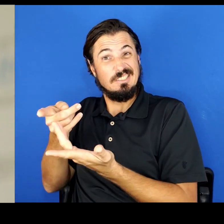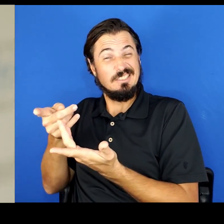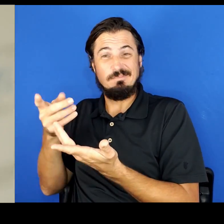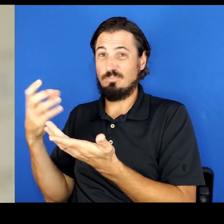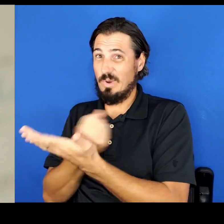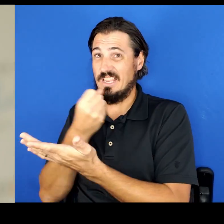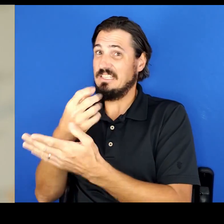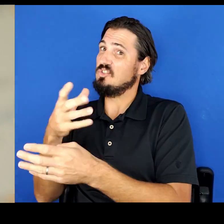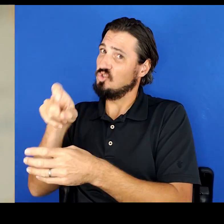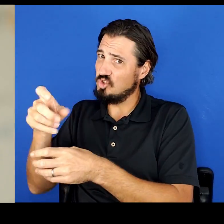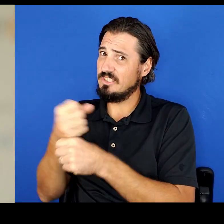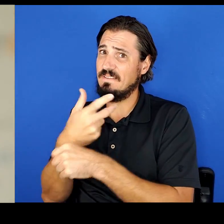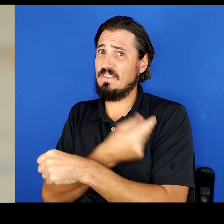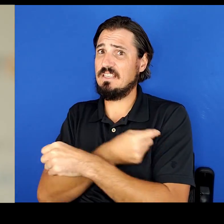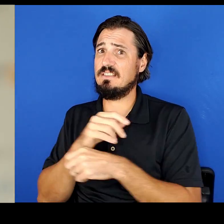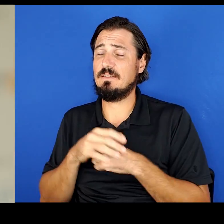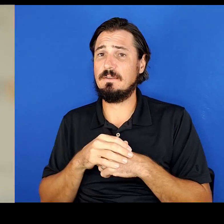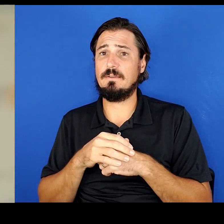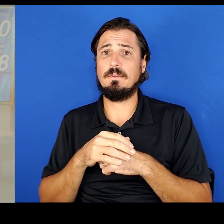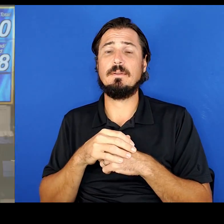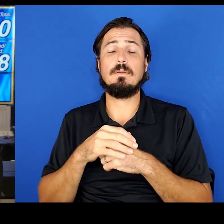Mahalo Thank you, Dr. Berreman.